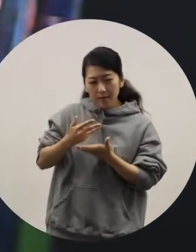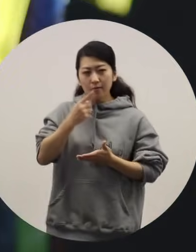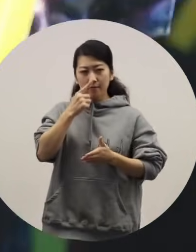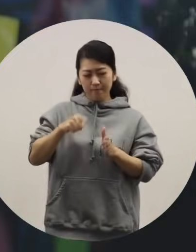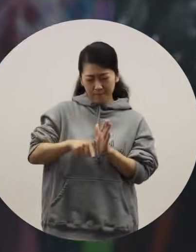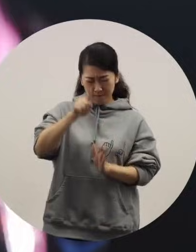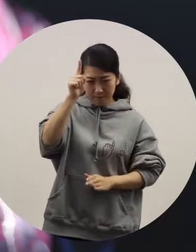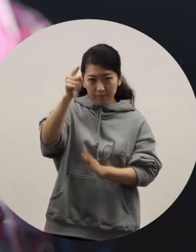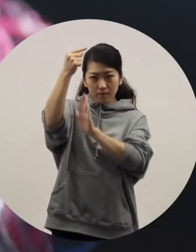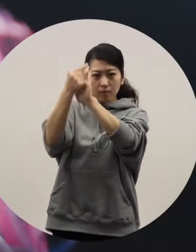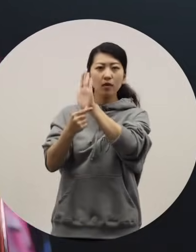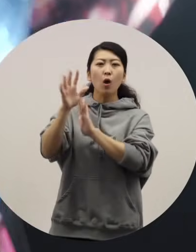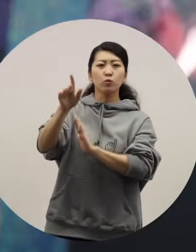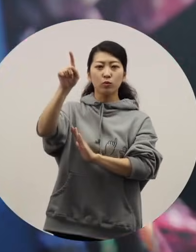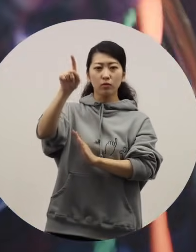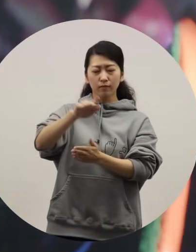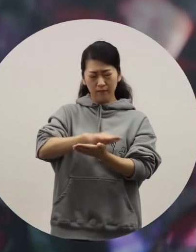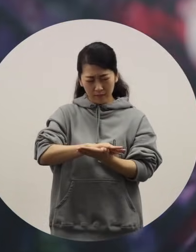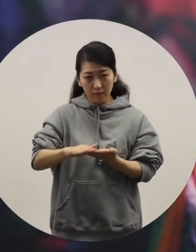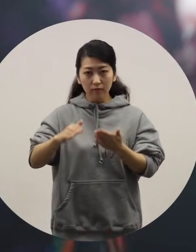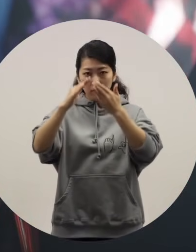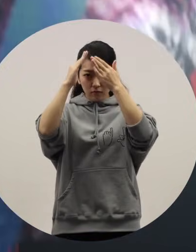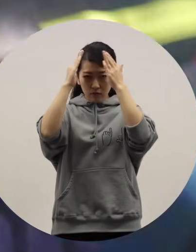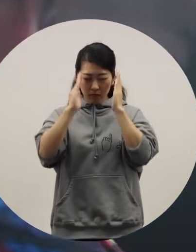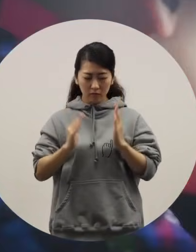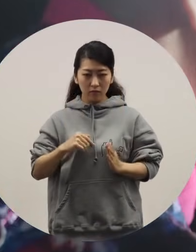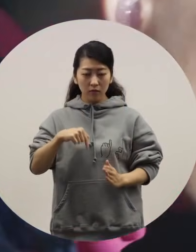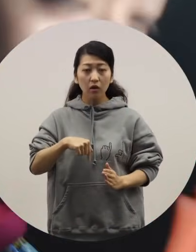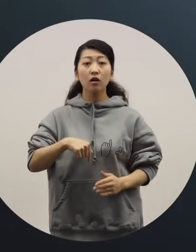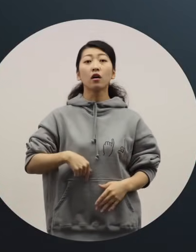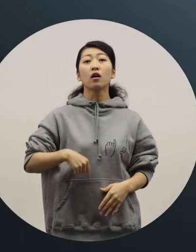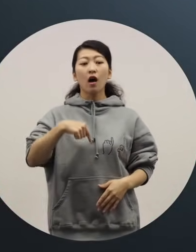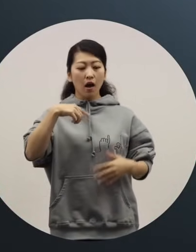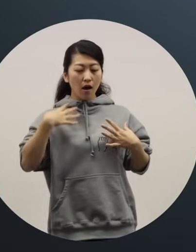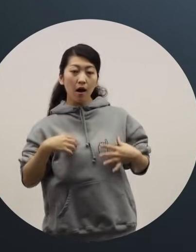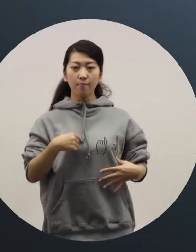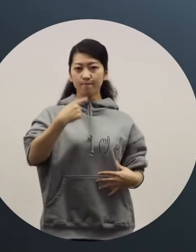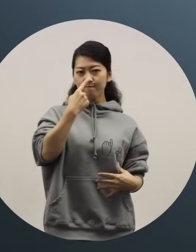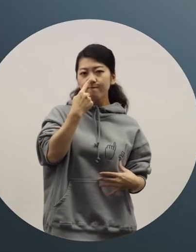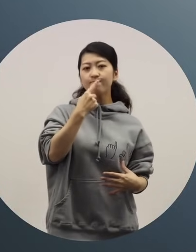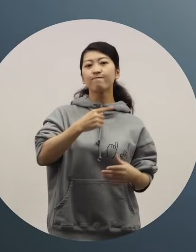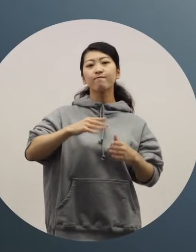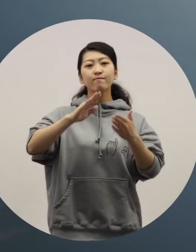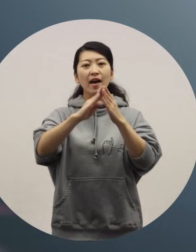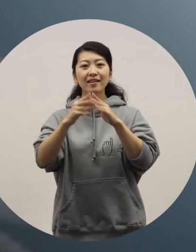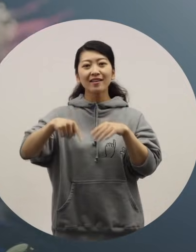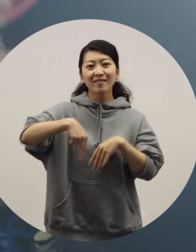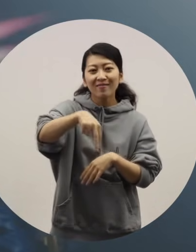We just want to inspire everyone and empower them with confidence to go out or start a new thing.